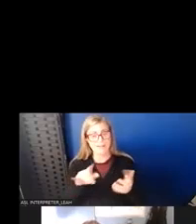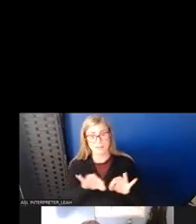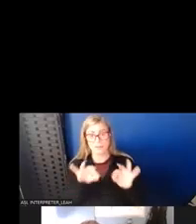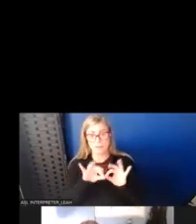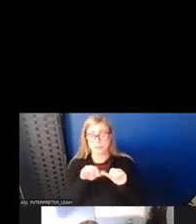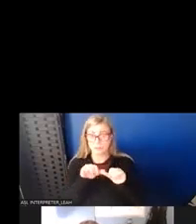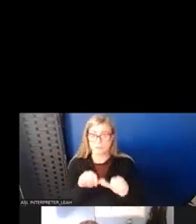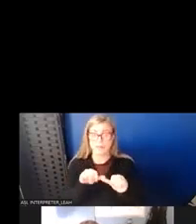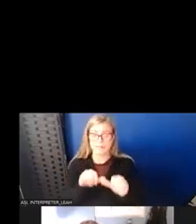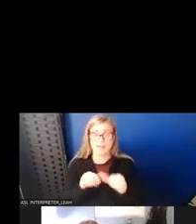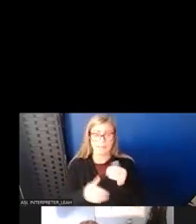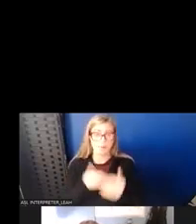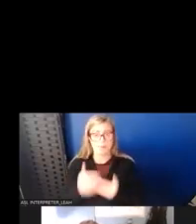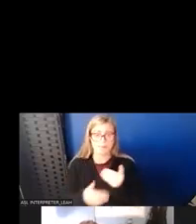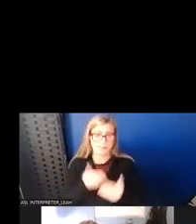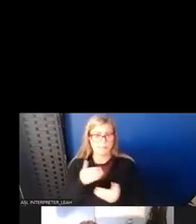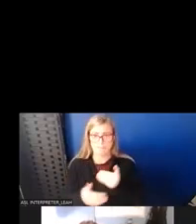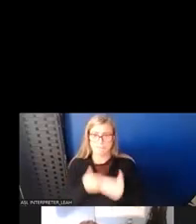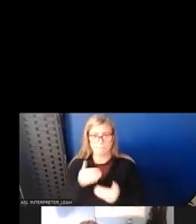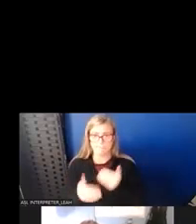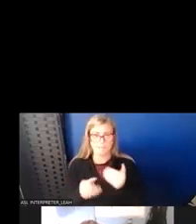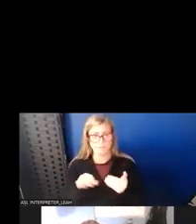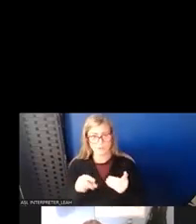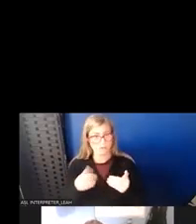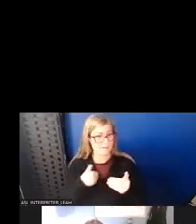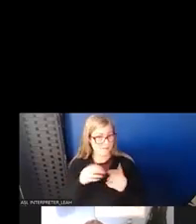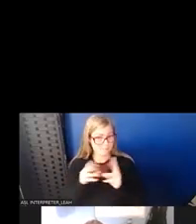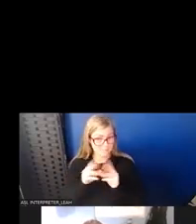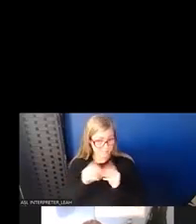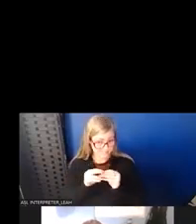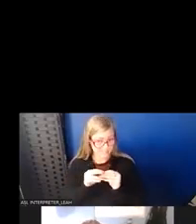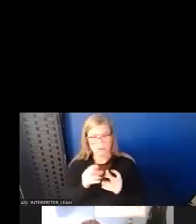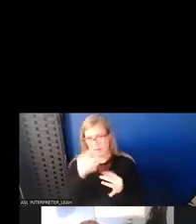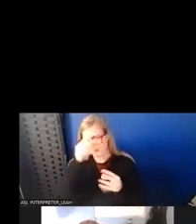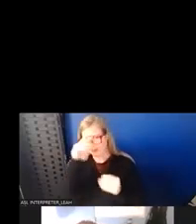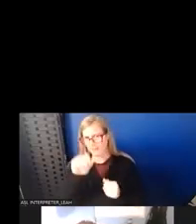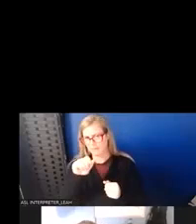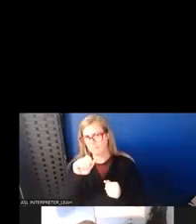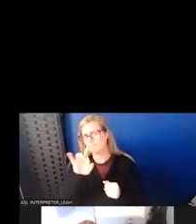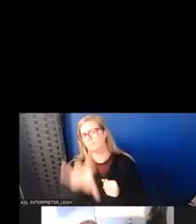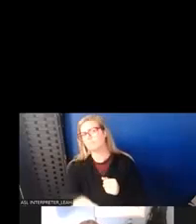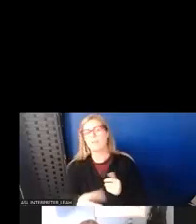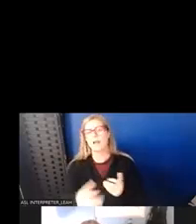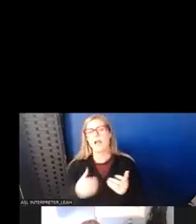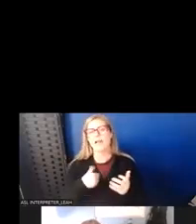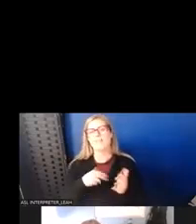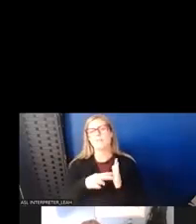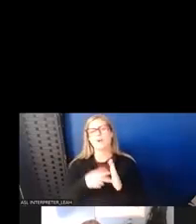So when you have a meeting, what you really want to think about is having a purpose, like why do we have this meeting.